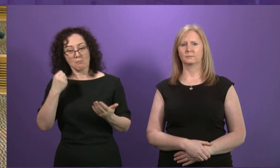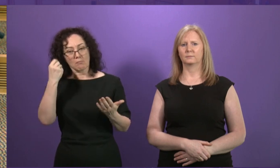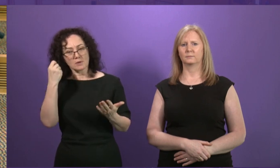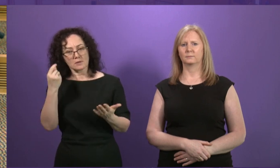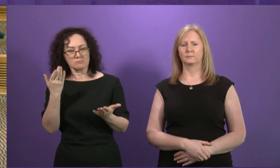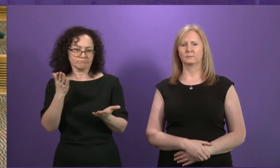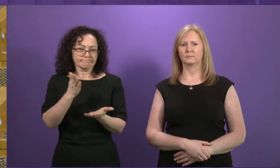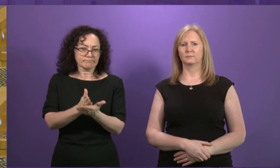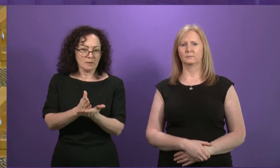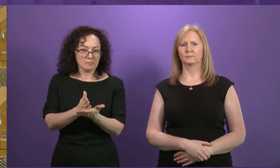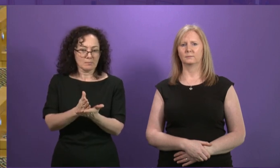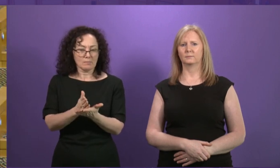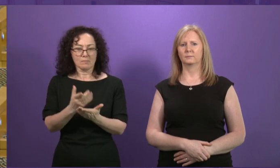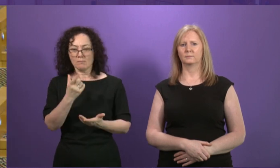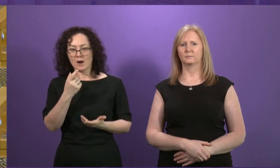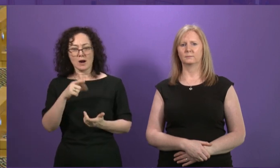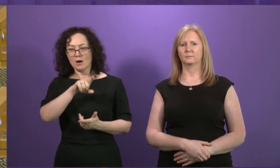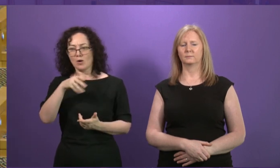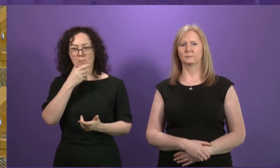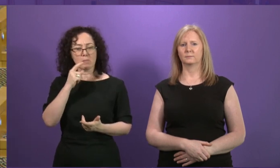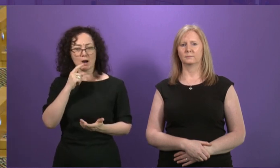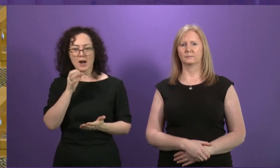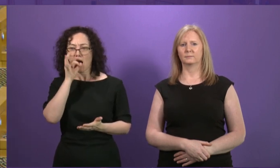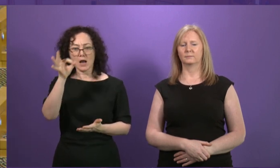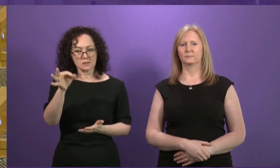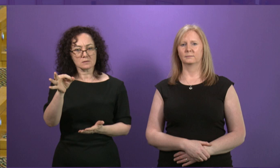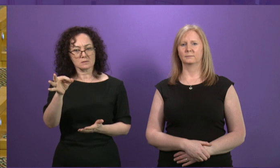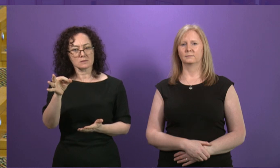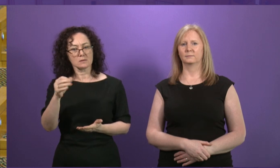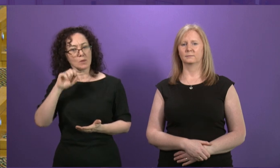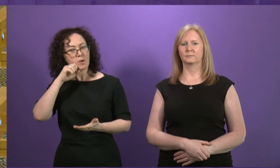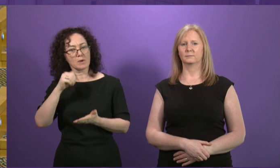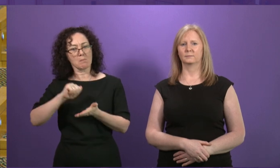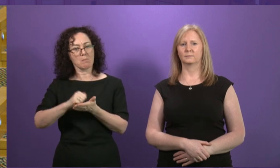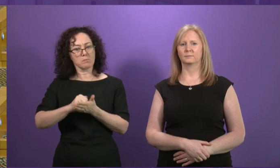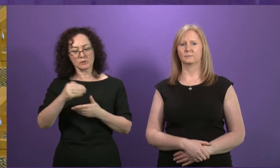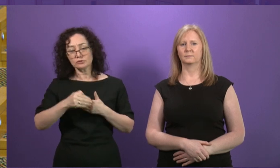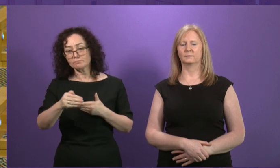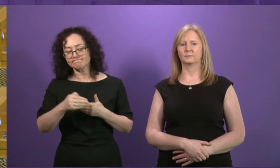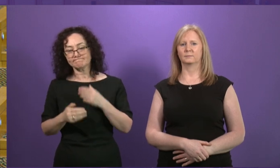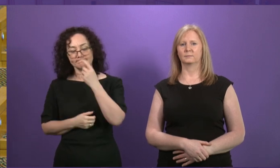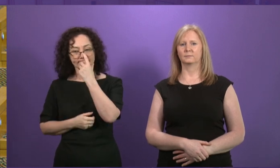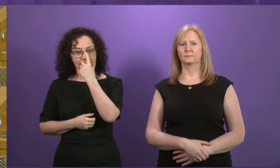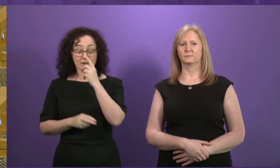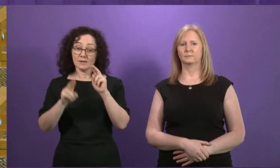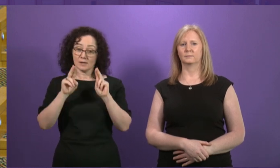on request and will be published by ISD Scotland. It is not the Scottish Government that decides